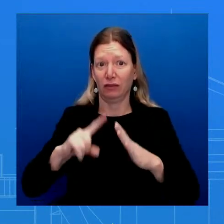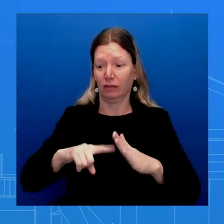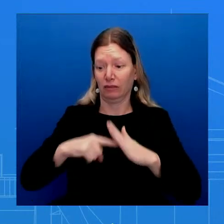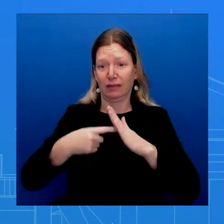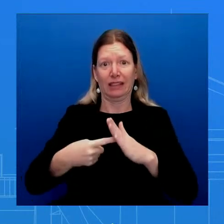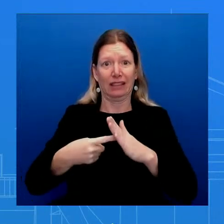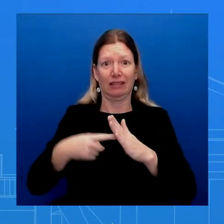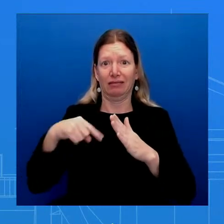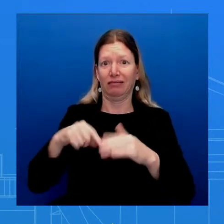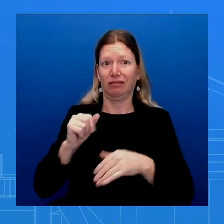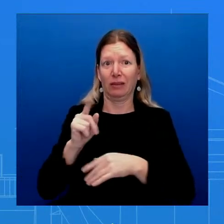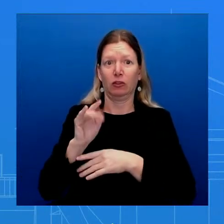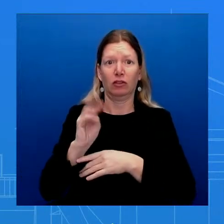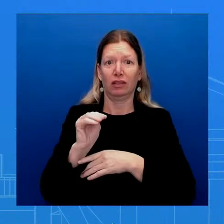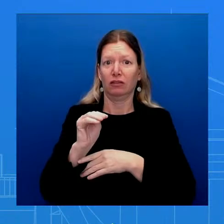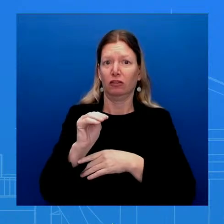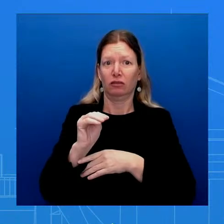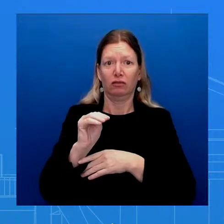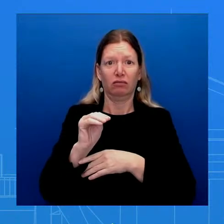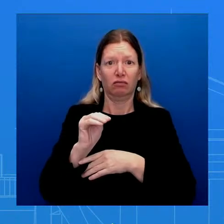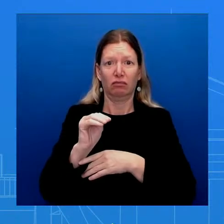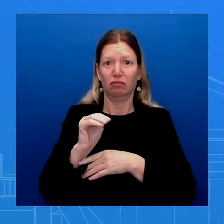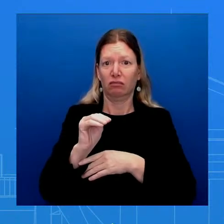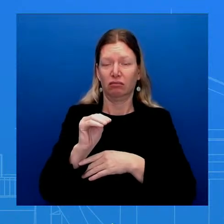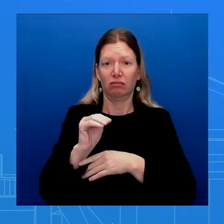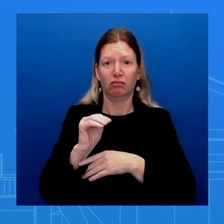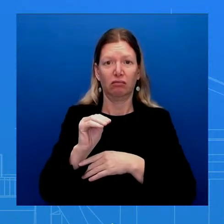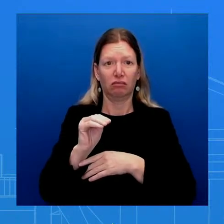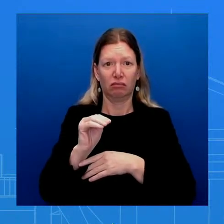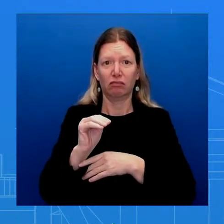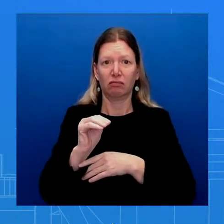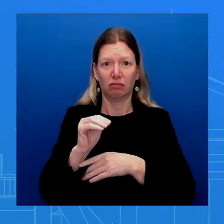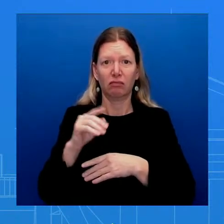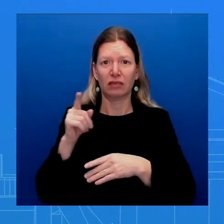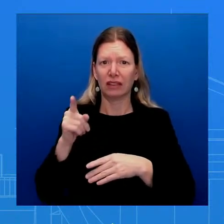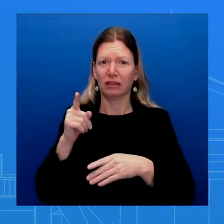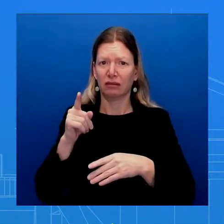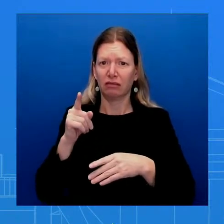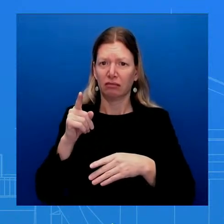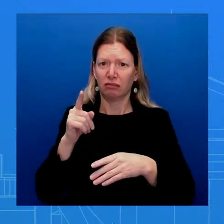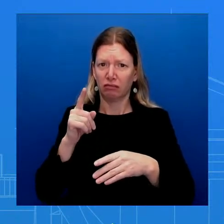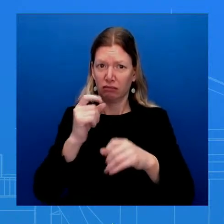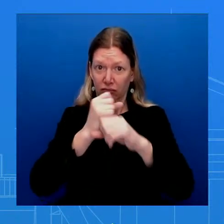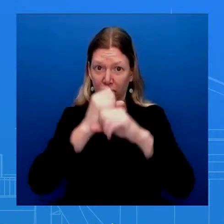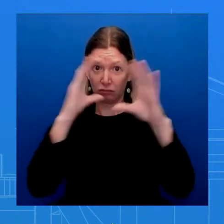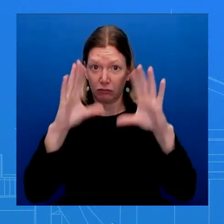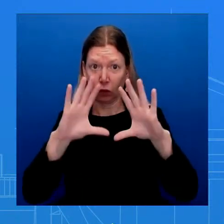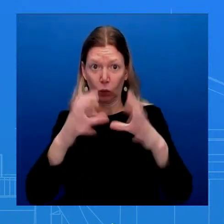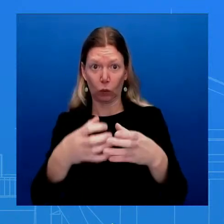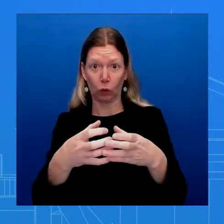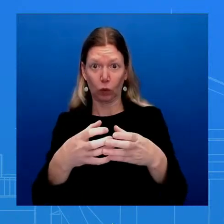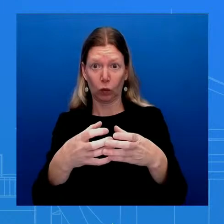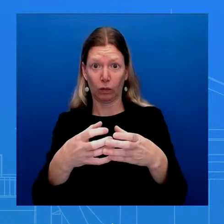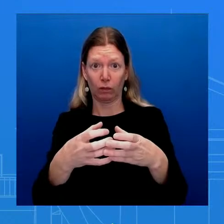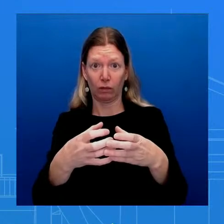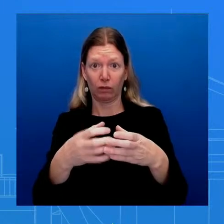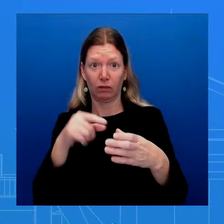and when you think about groups who are under attack -- and the President has said, "It is unacceptable." "It is unacceptable." People should be able to live their lives,